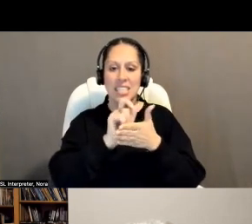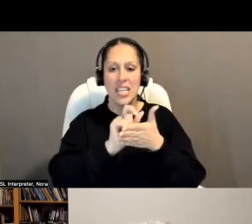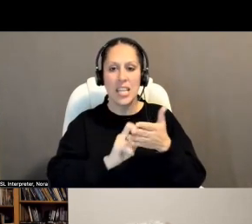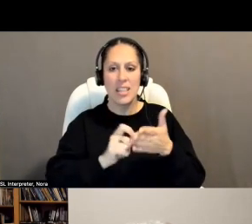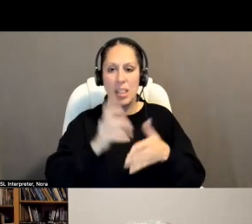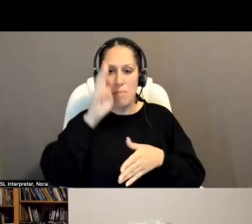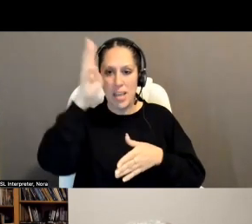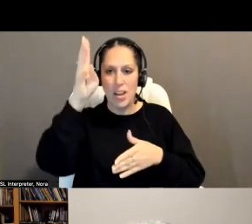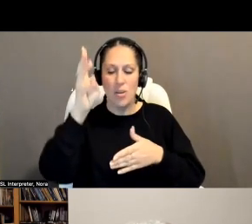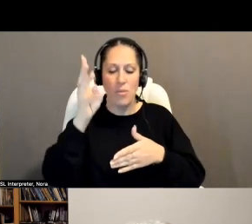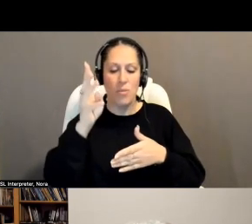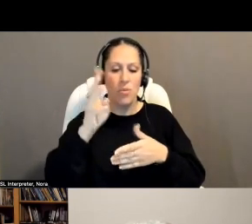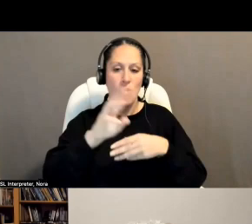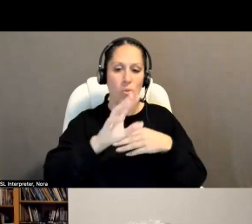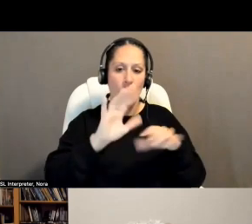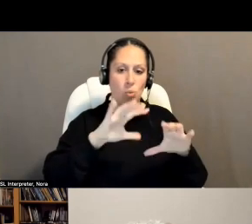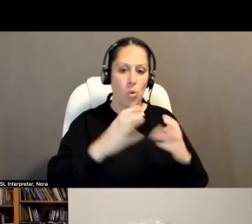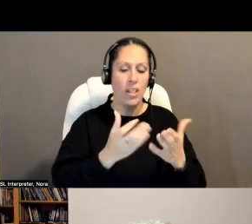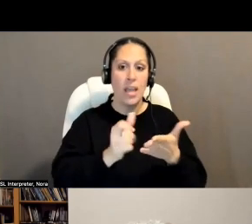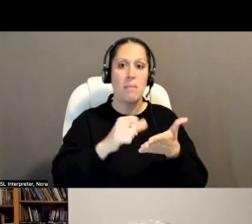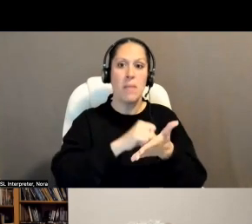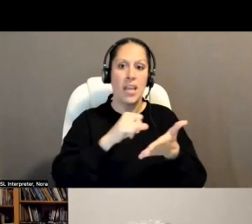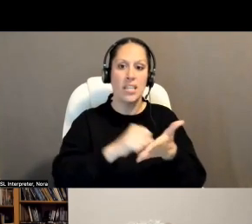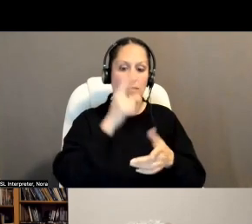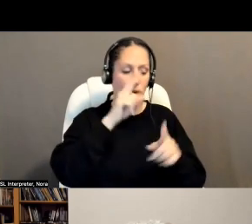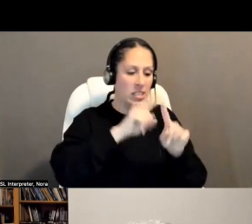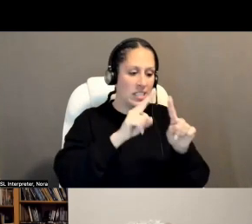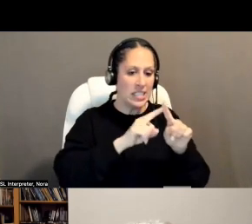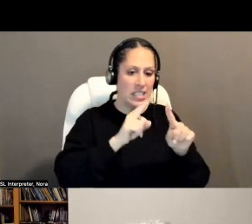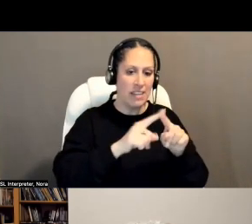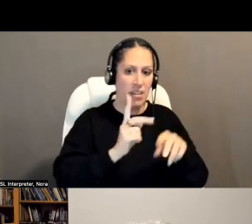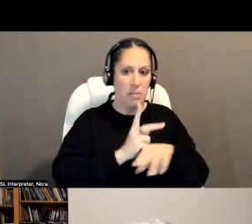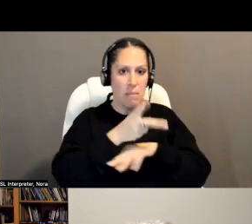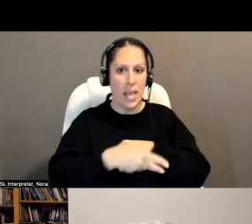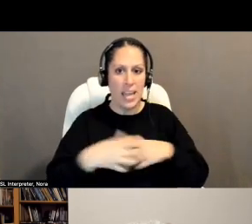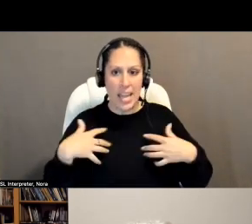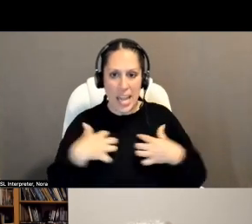and I did, like, pages for all the different plant and animal species, and, like, a